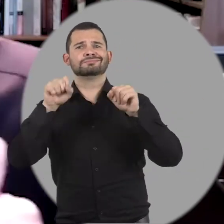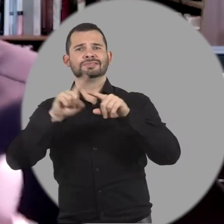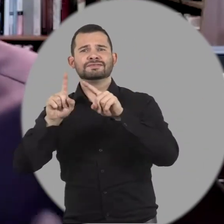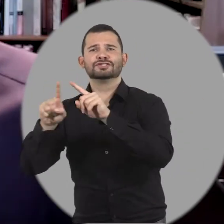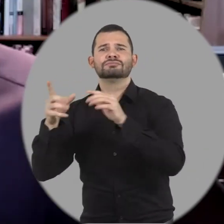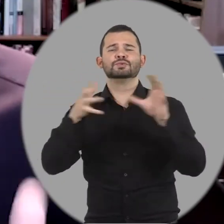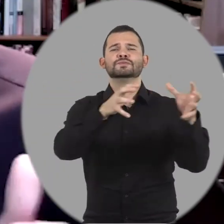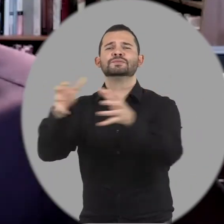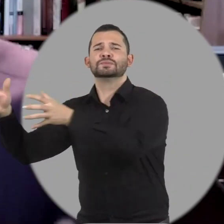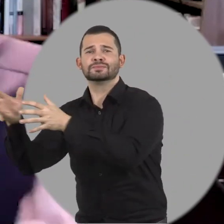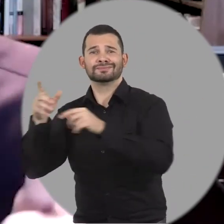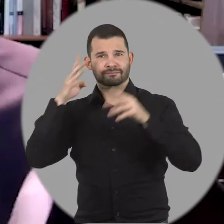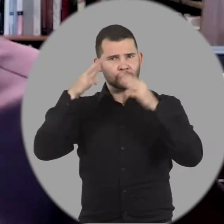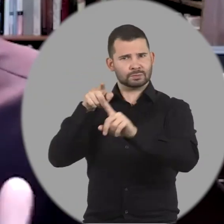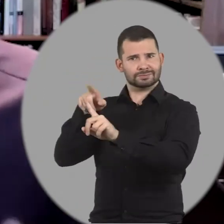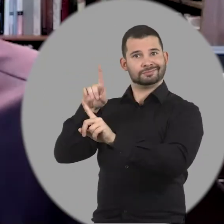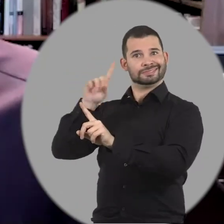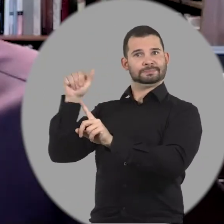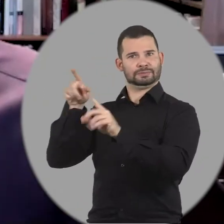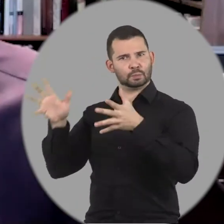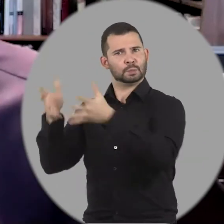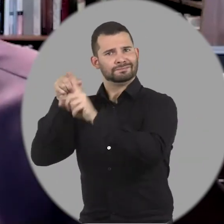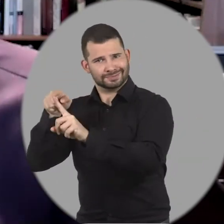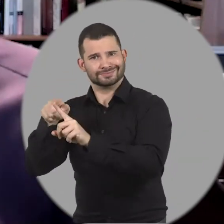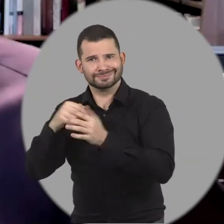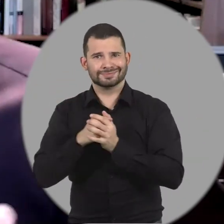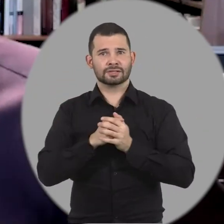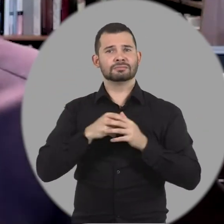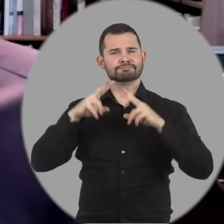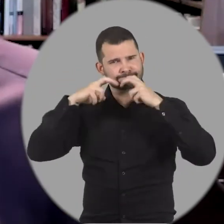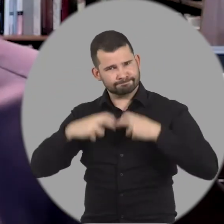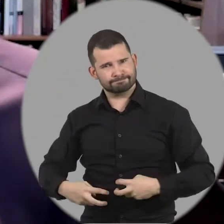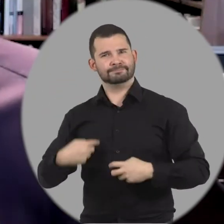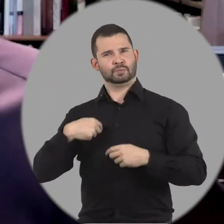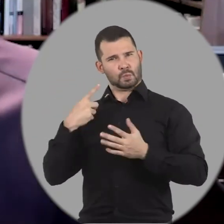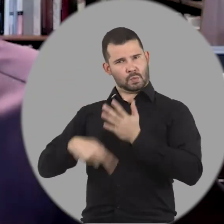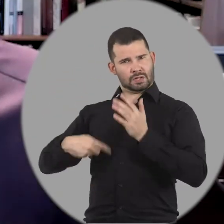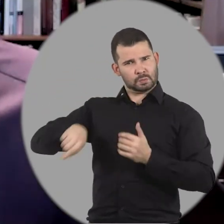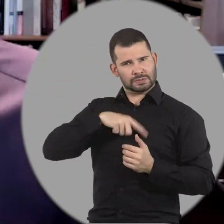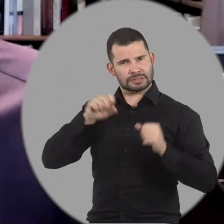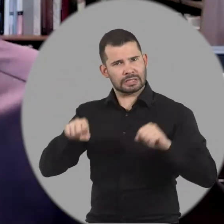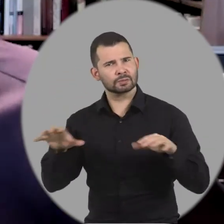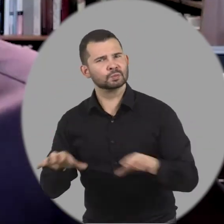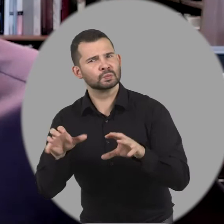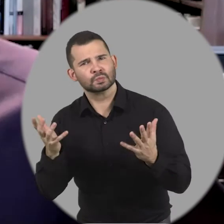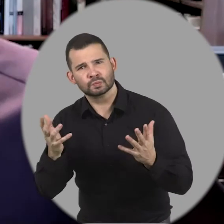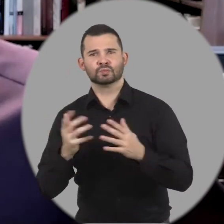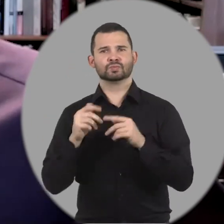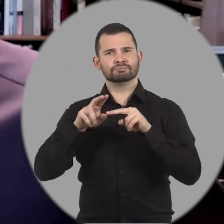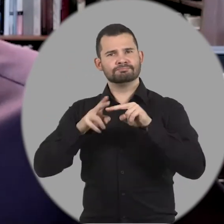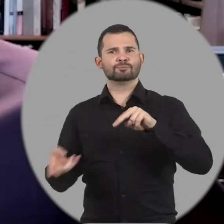and ask ourselves what is it that we can do to increase unity within the disability movement?